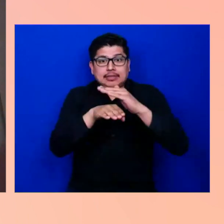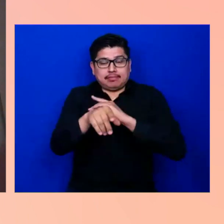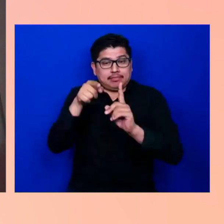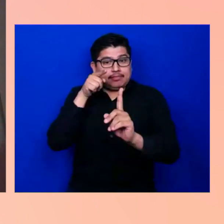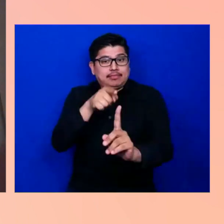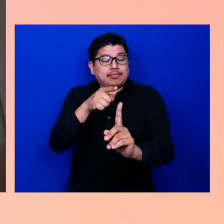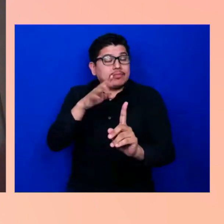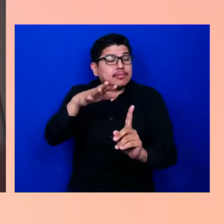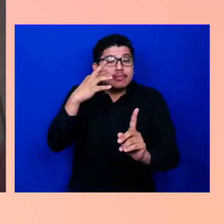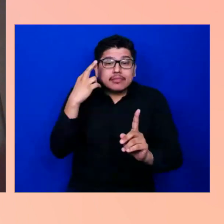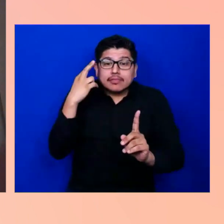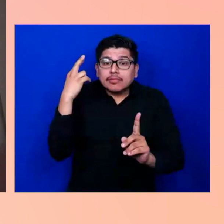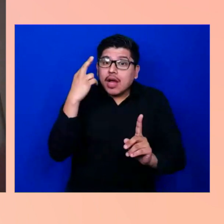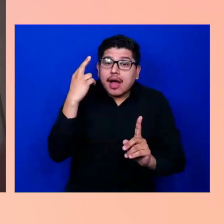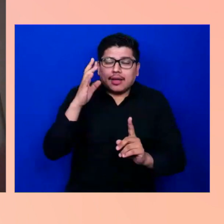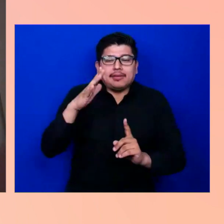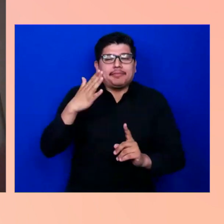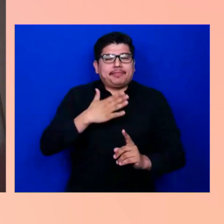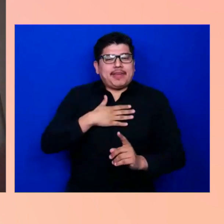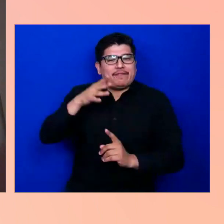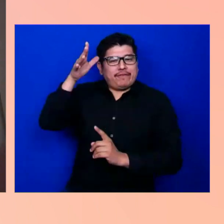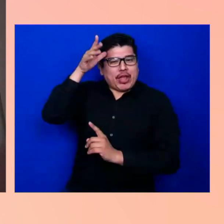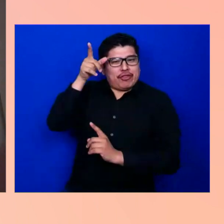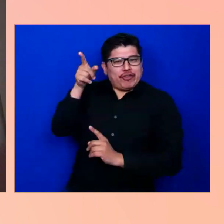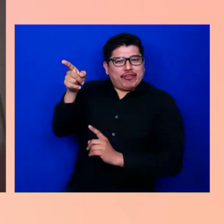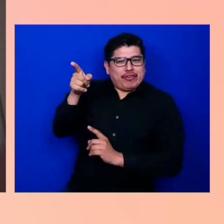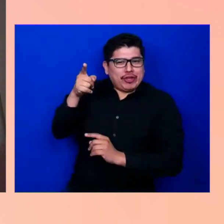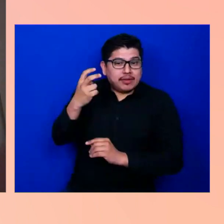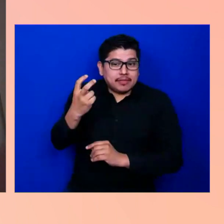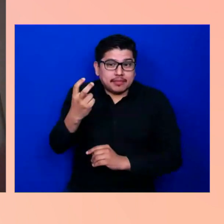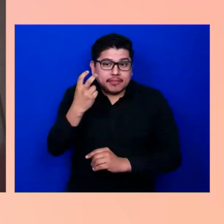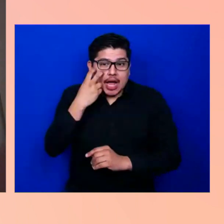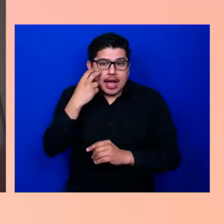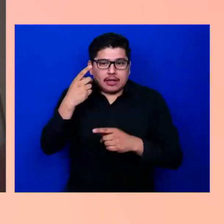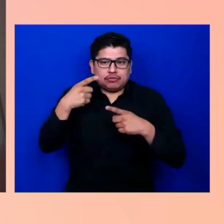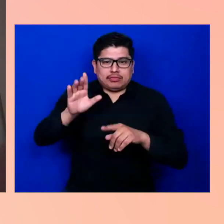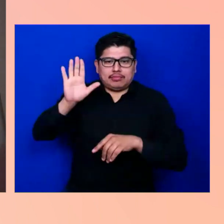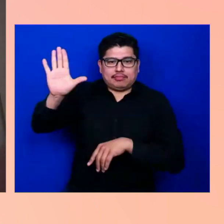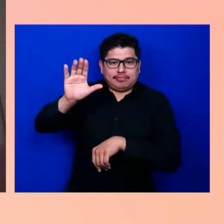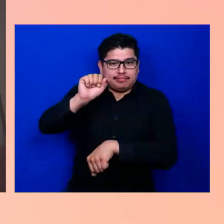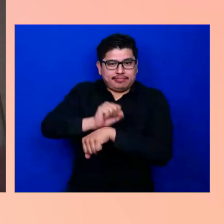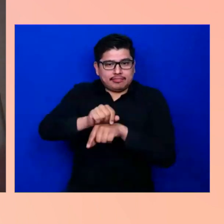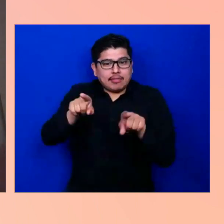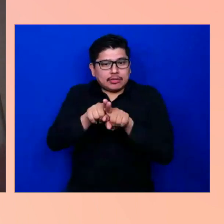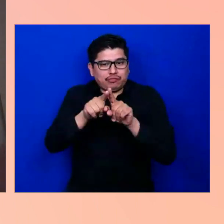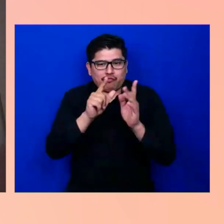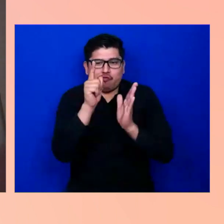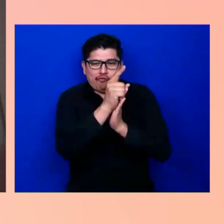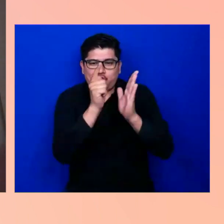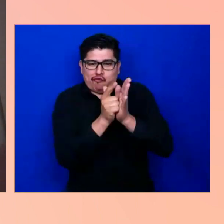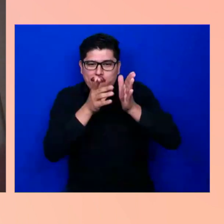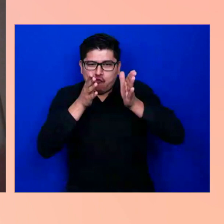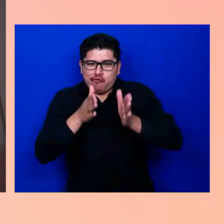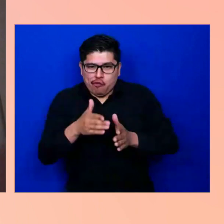My father was blind during his career as a lawyer, so I've always been sensitive to that and delighted to learn that Visual Studio now